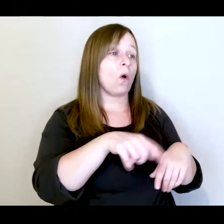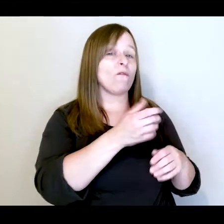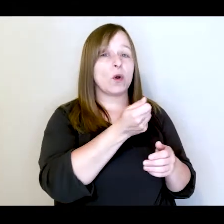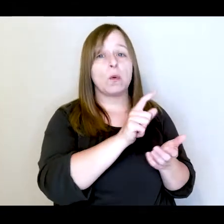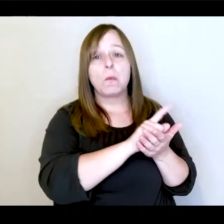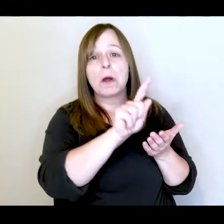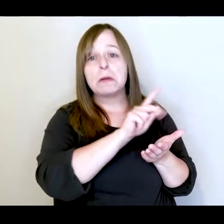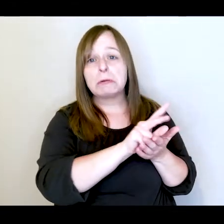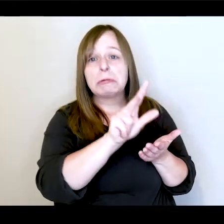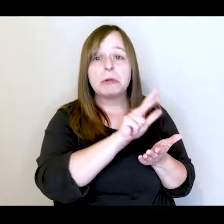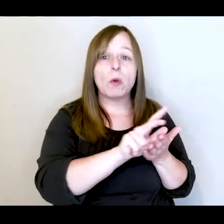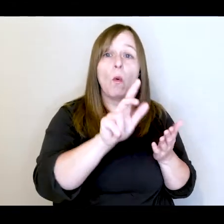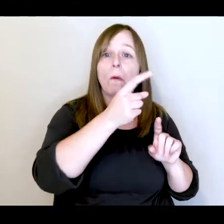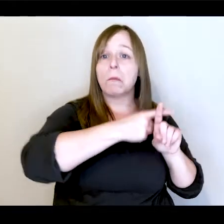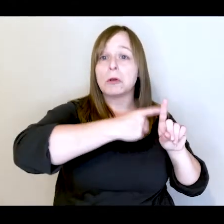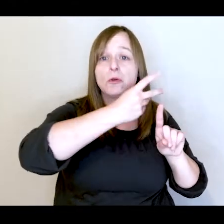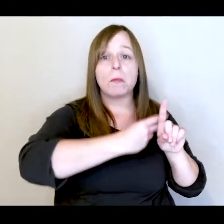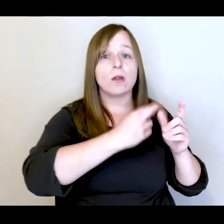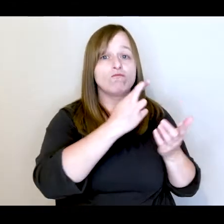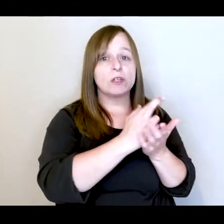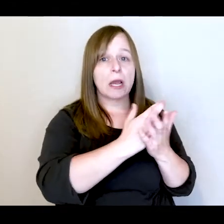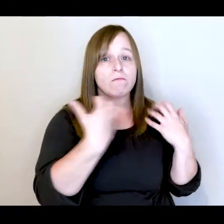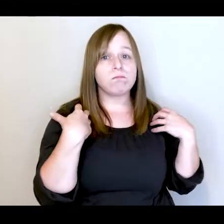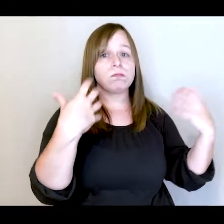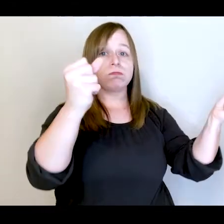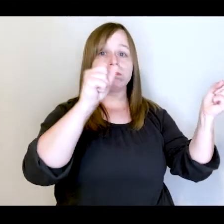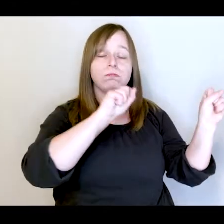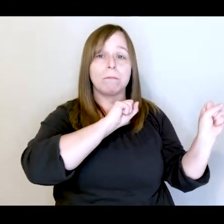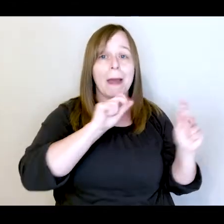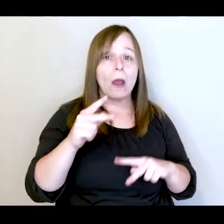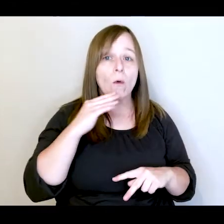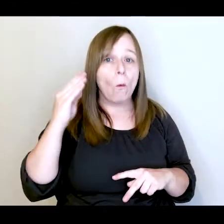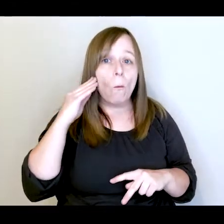couple weeks, even a couple of months and then are able to be